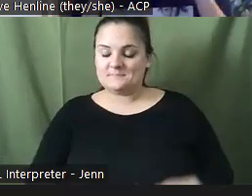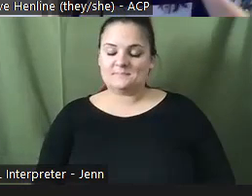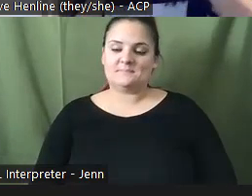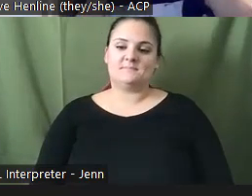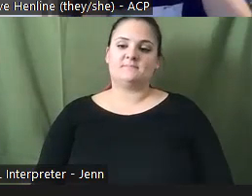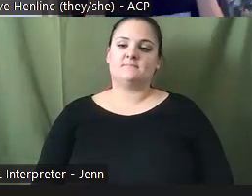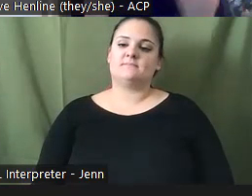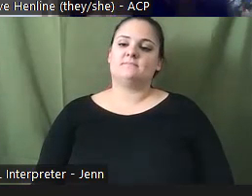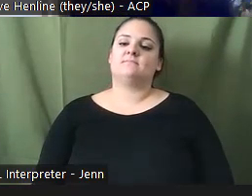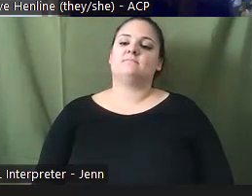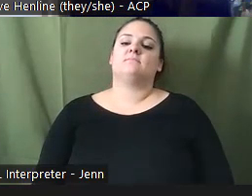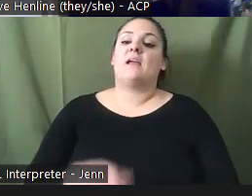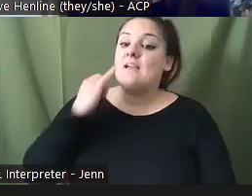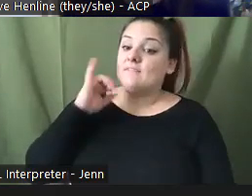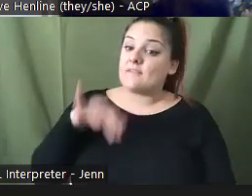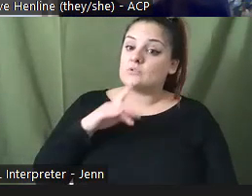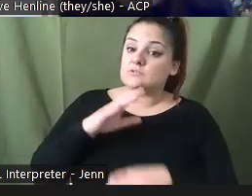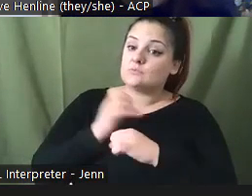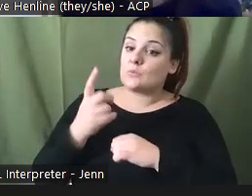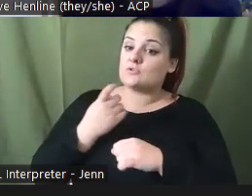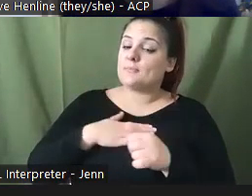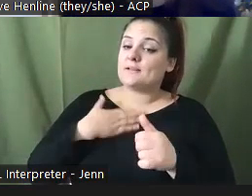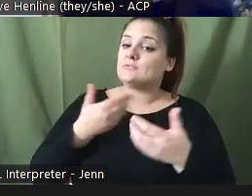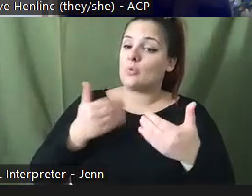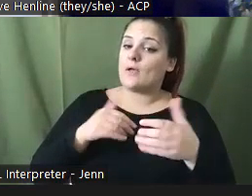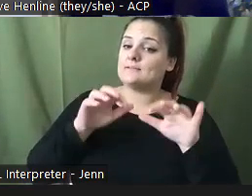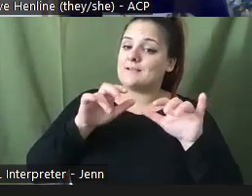If that was a question, feel free to put it in the chat so others can see as well.